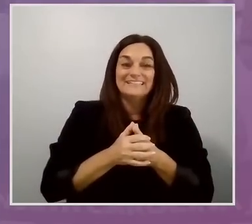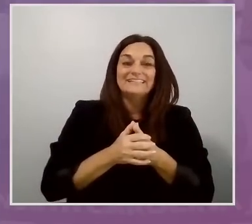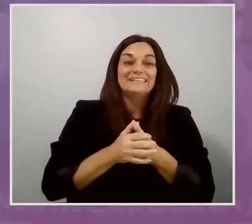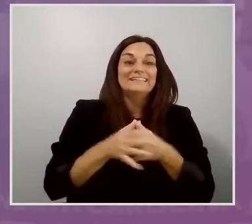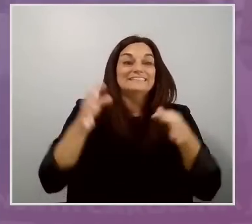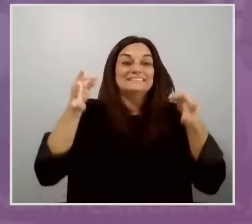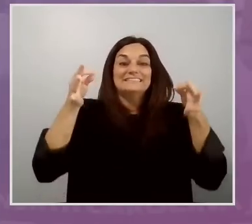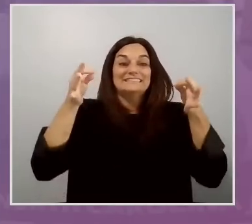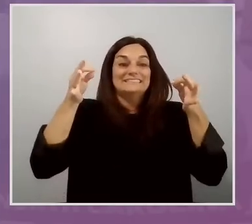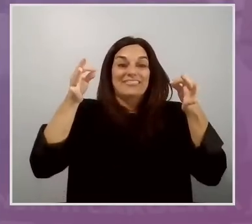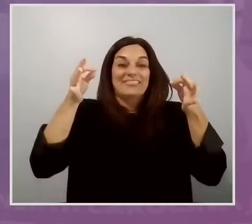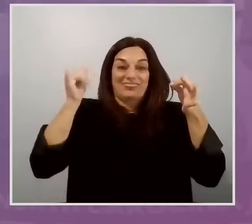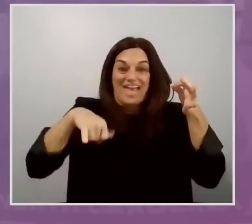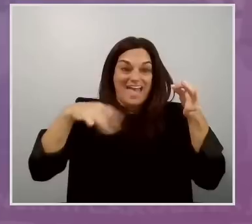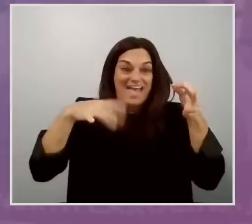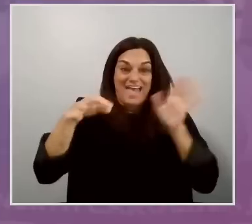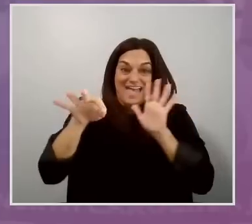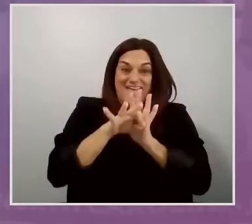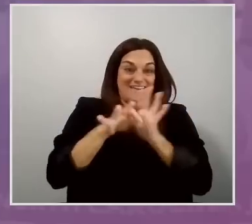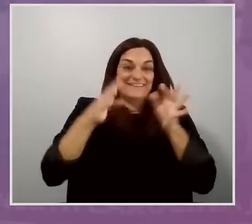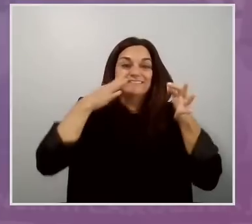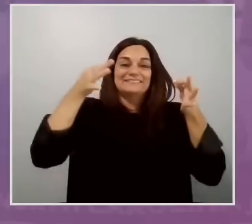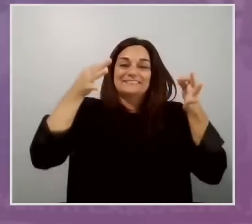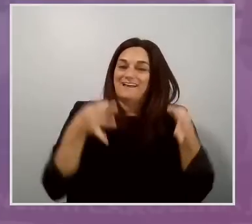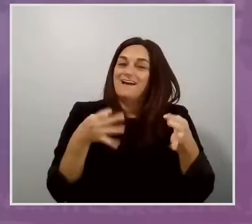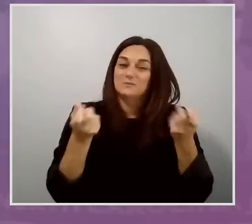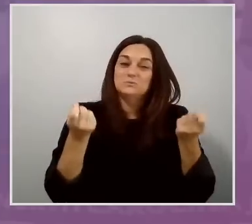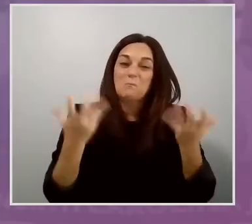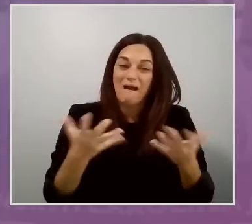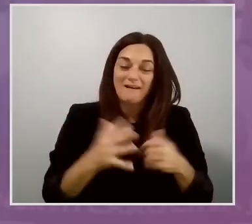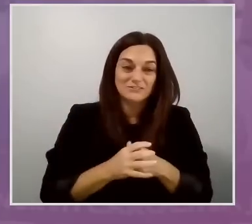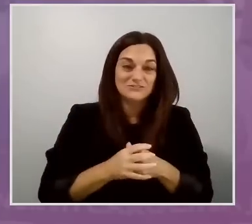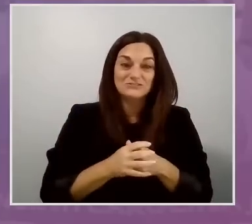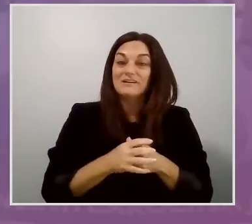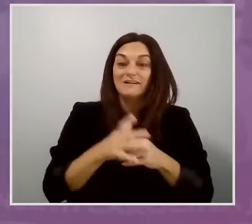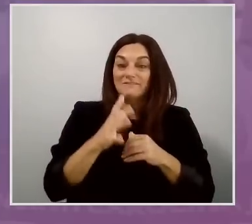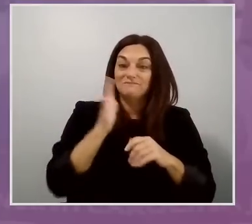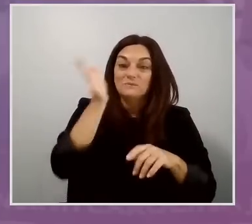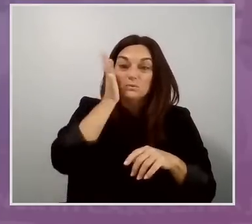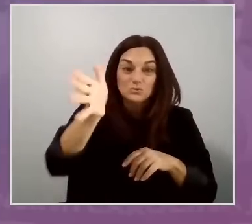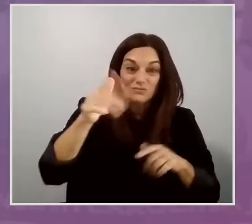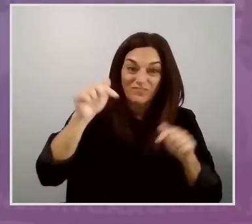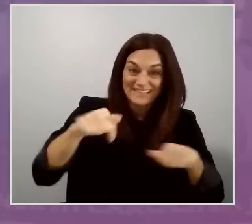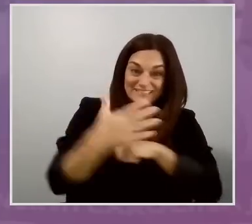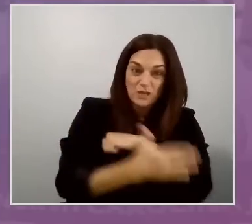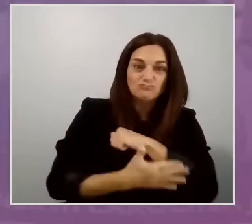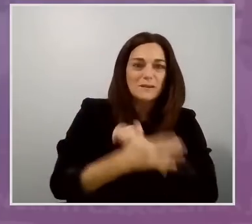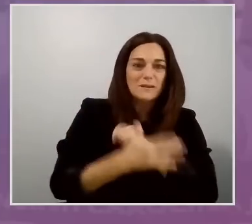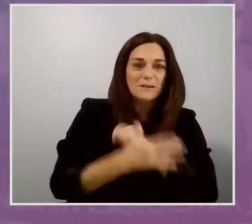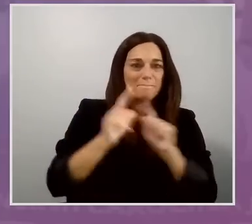ELECTION. WHICH IS GOING TO DECIDE SO